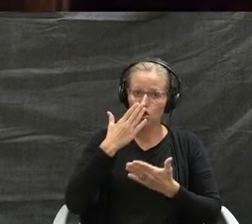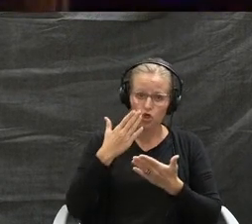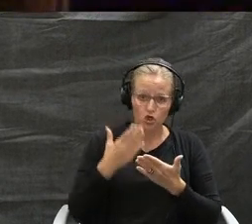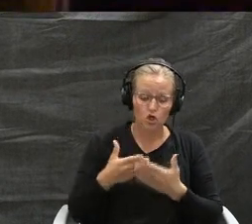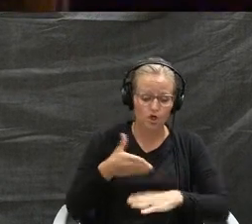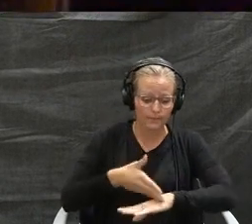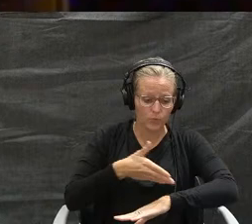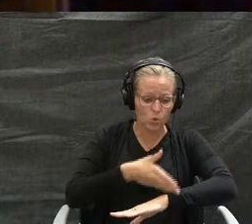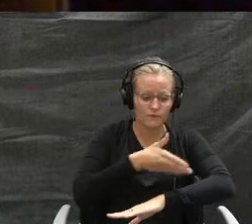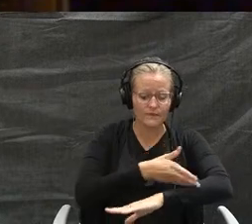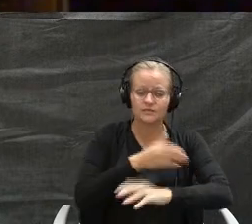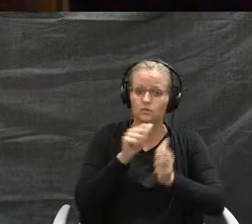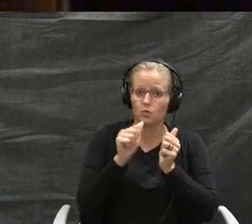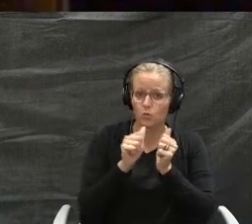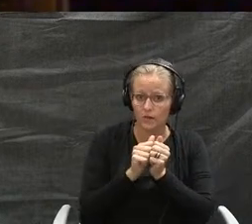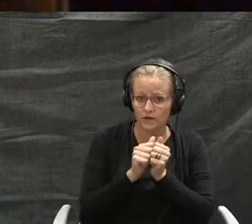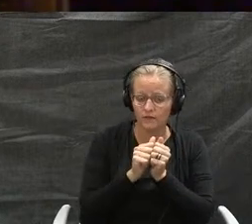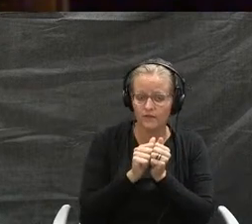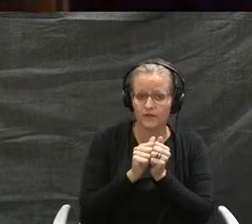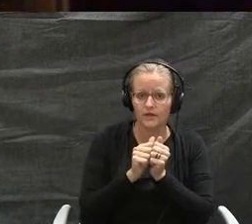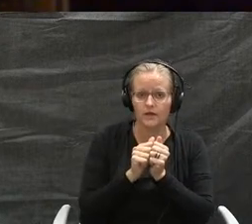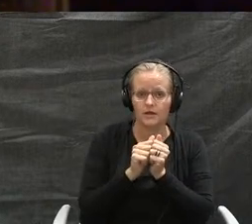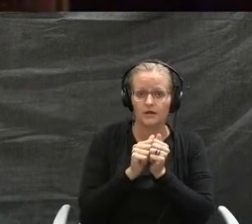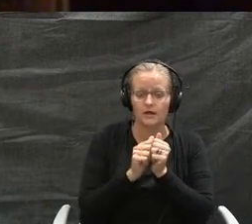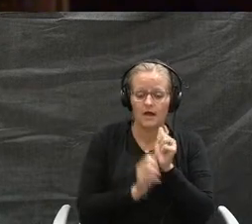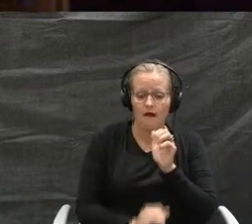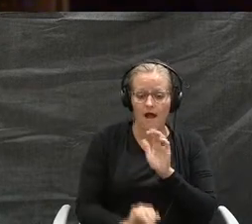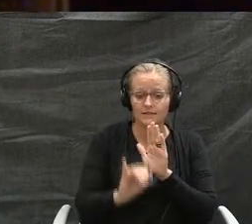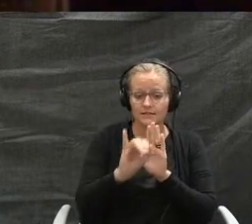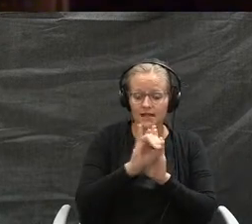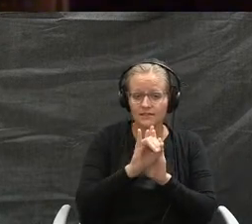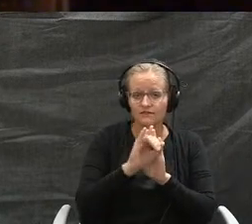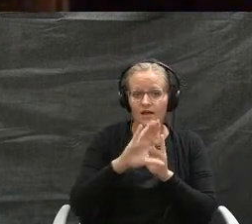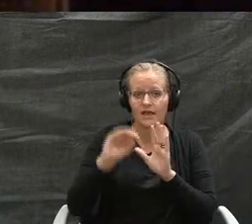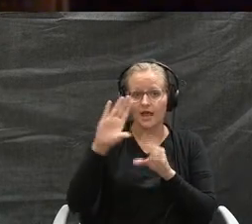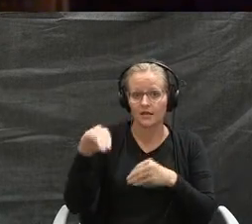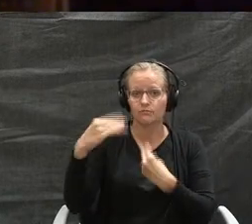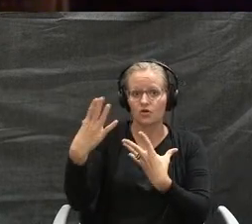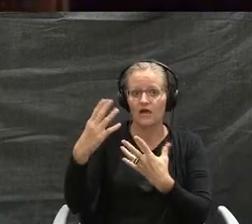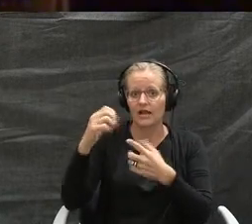In UM, identifying and providing training and supporting our